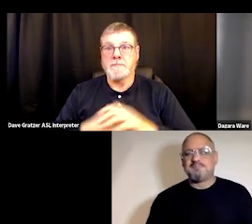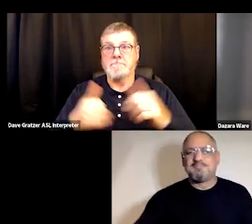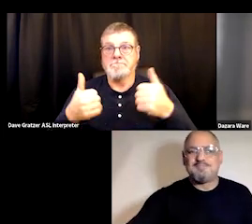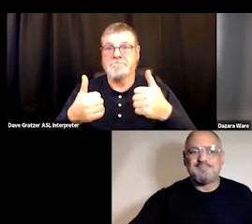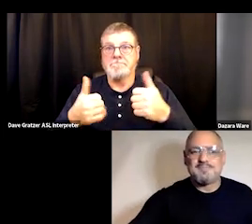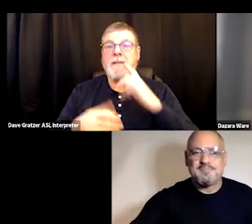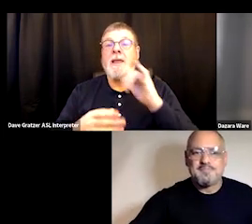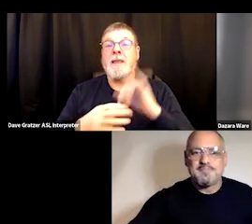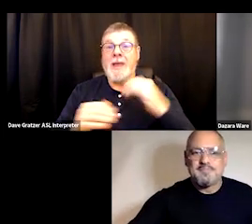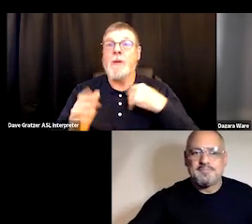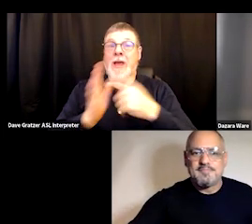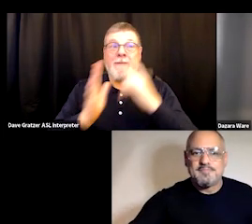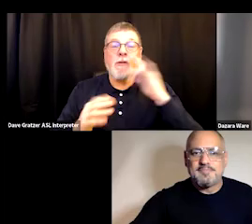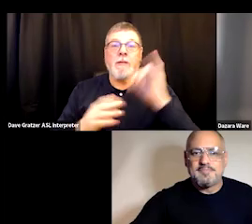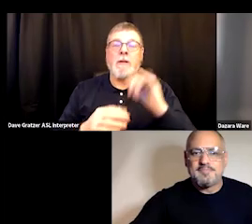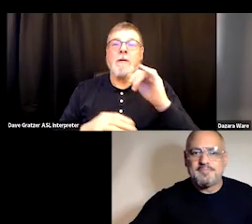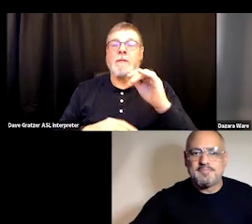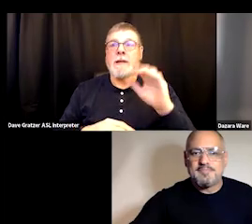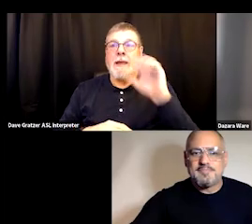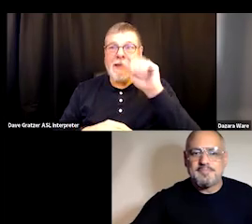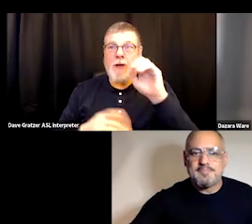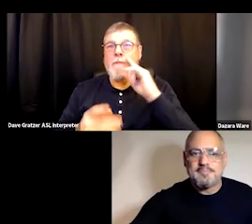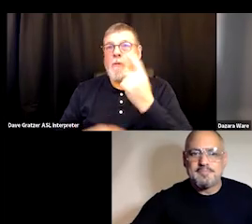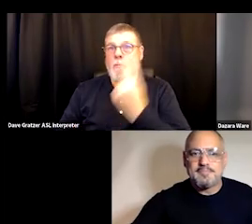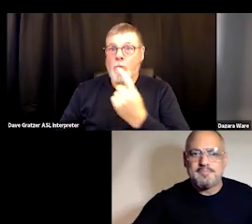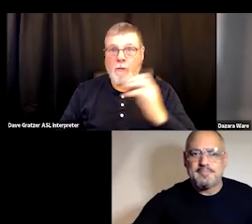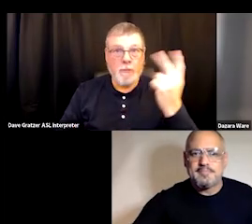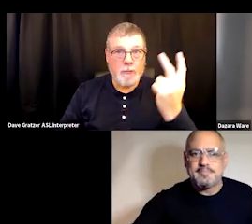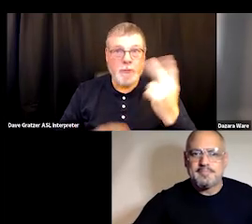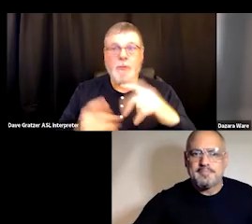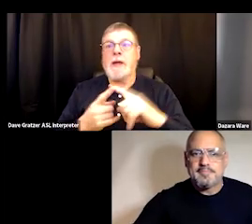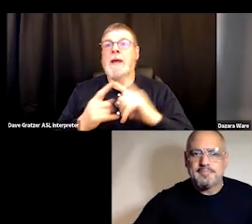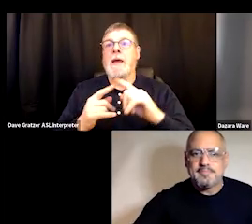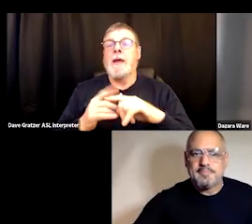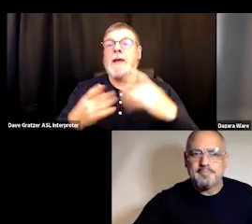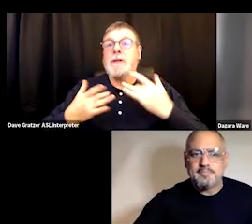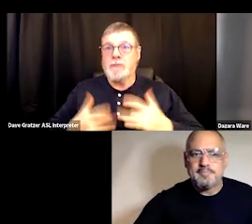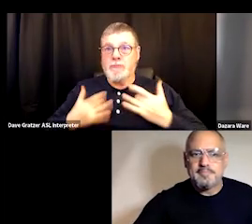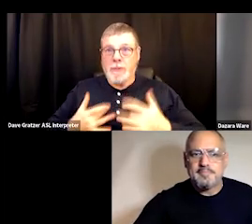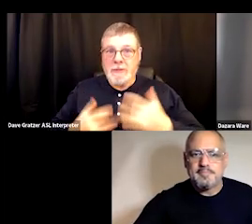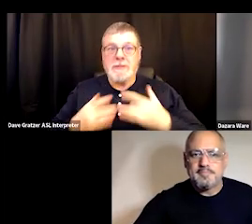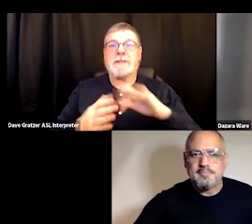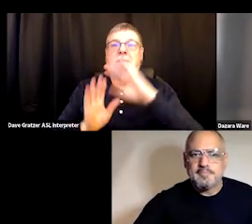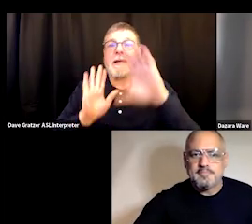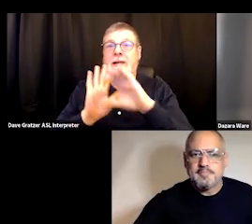of the requirements of paragraph one or two. Depressive disorder is characterized by